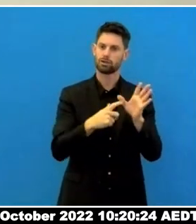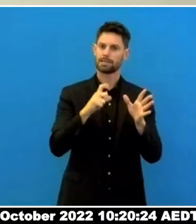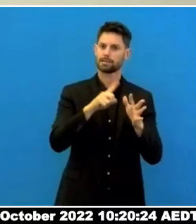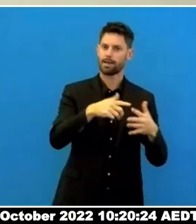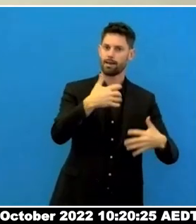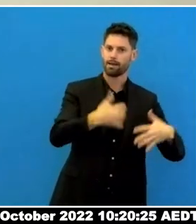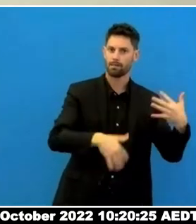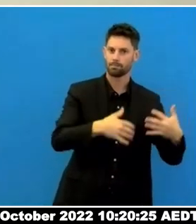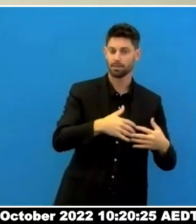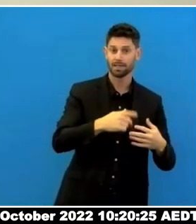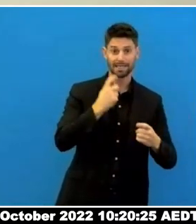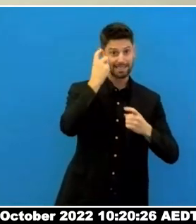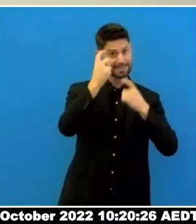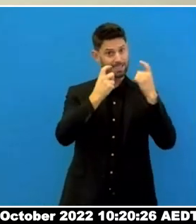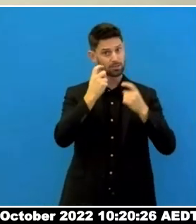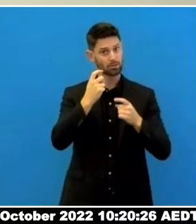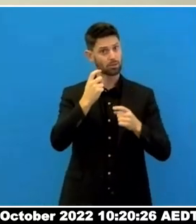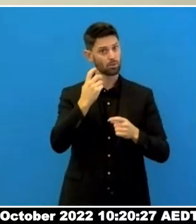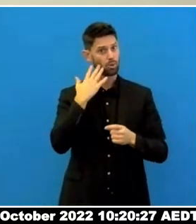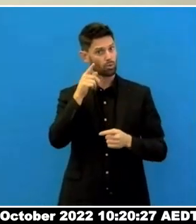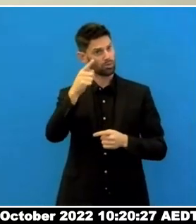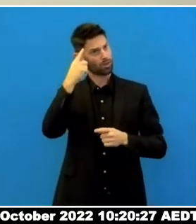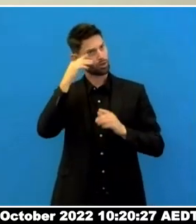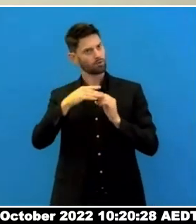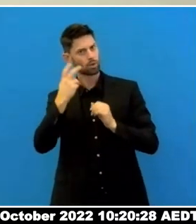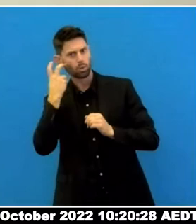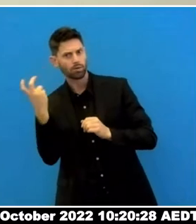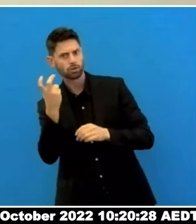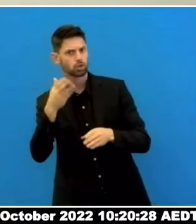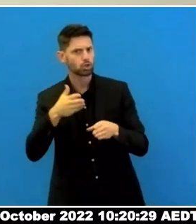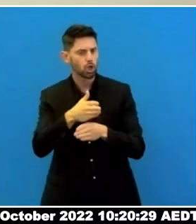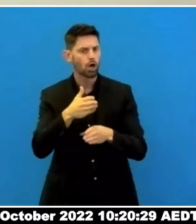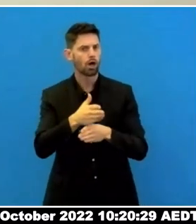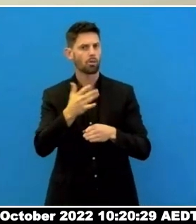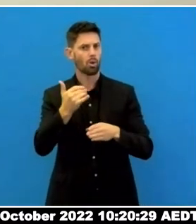and especially within the workplace. The Commission have also heard that cultural safety